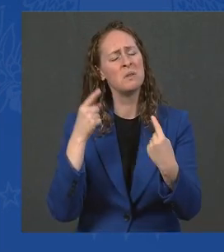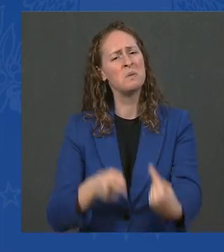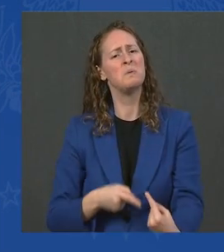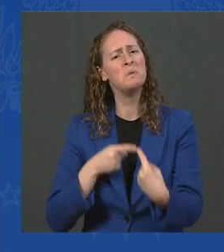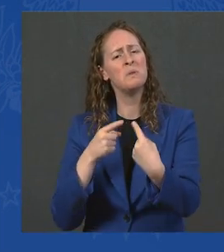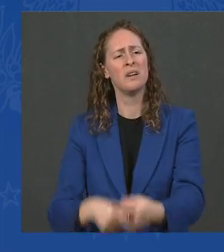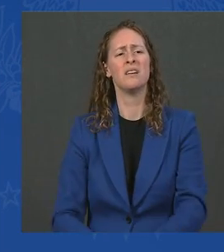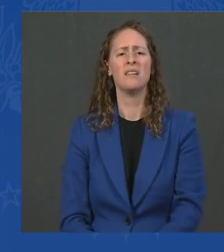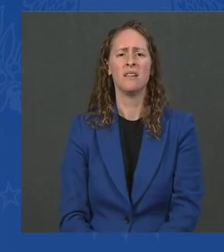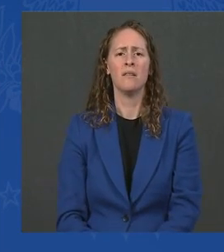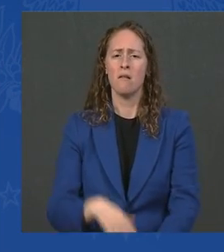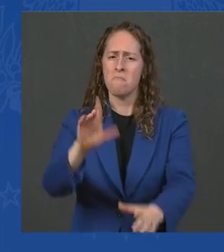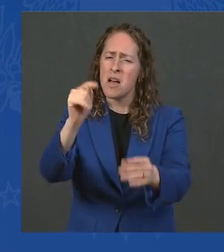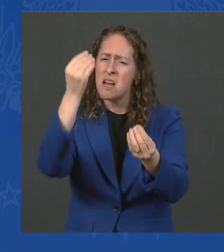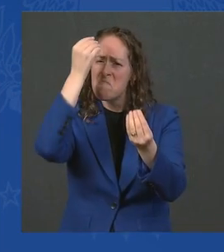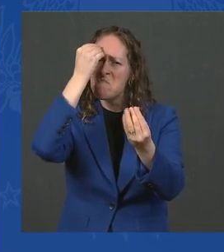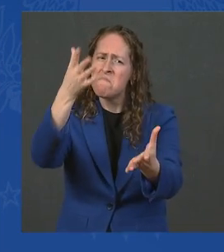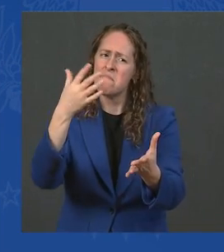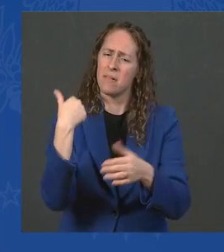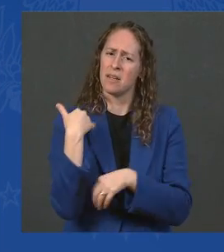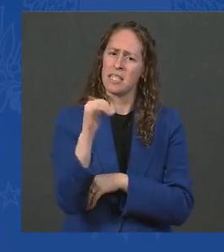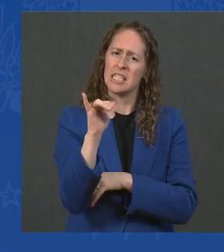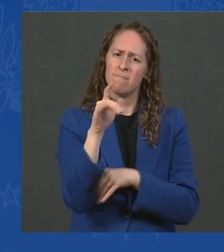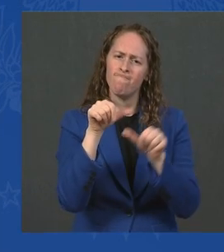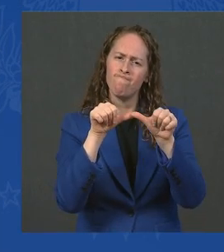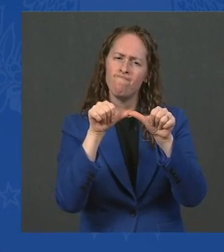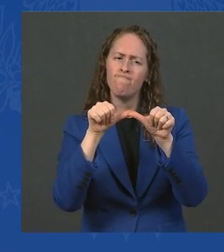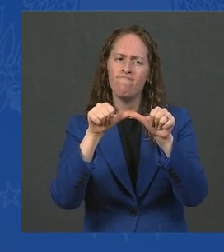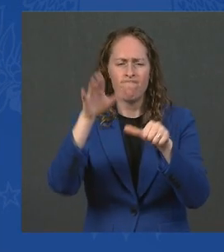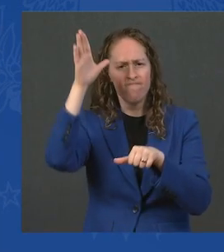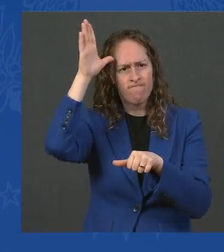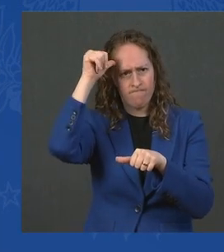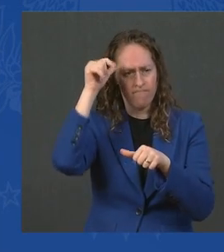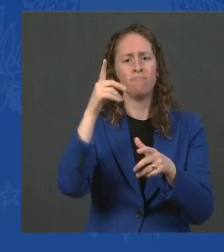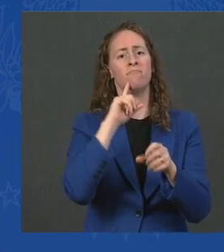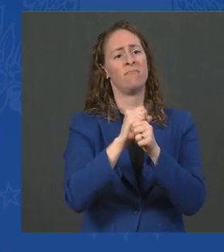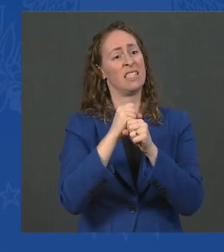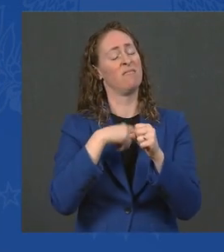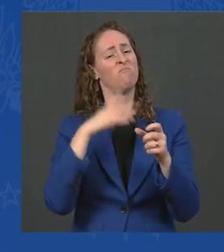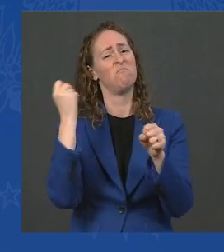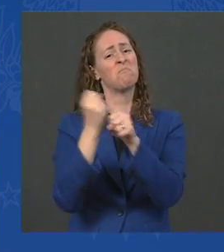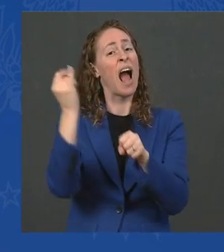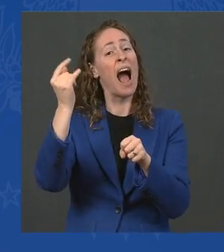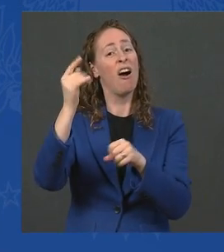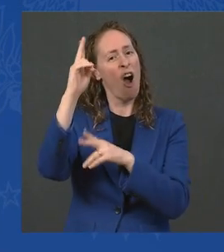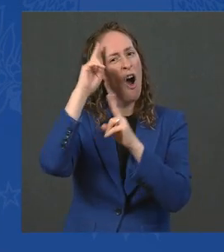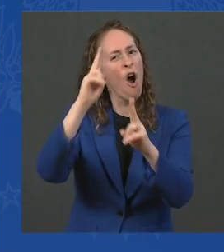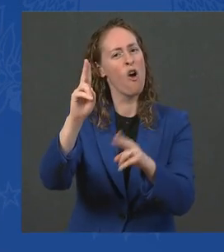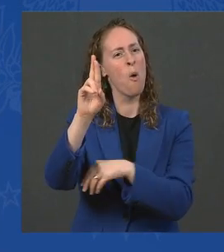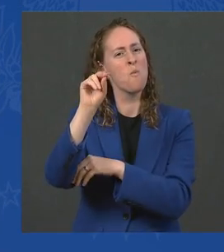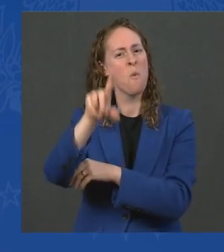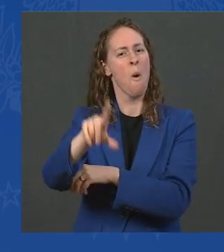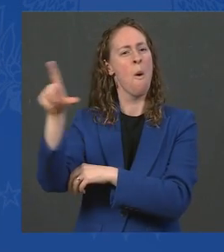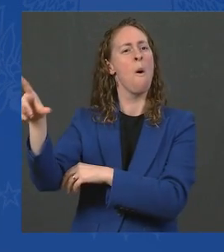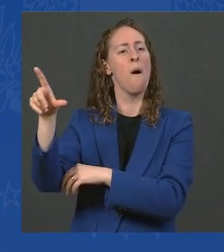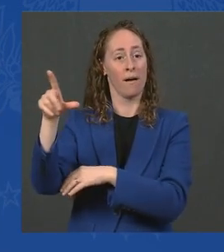However, I excelled and remained on honor roll and even made new friends virtually. Despite my success in a virtual setting,